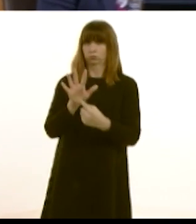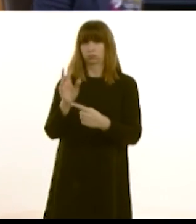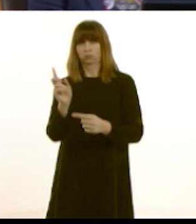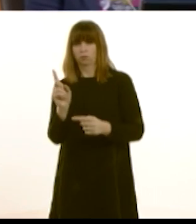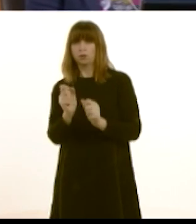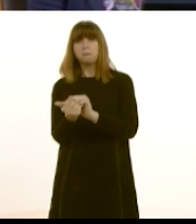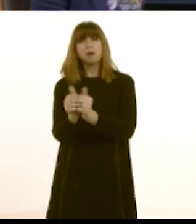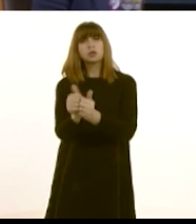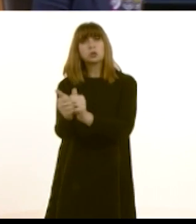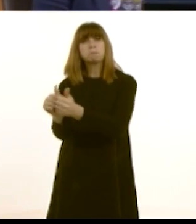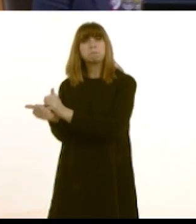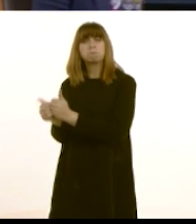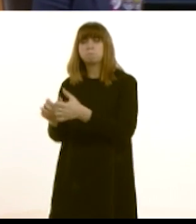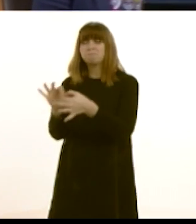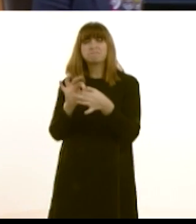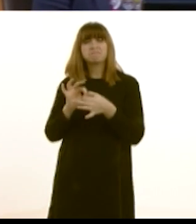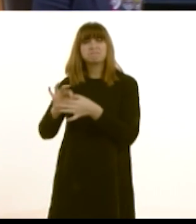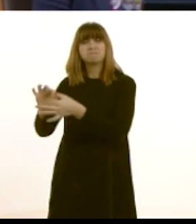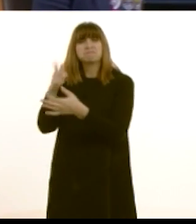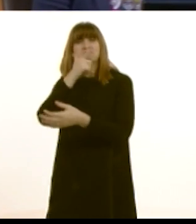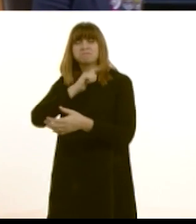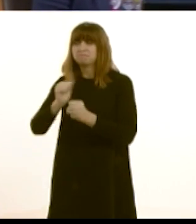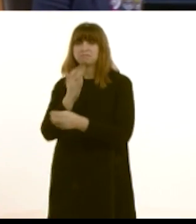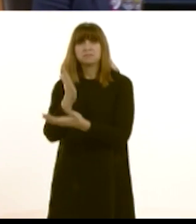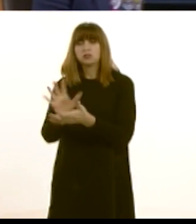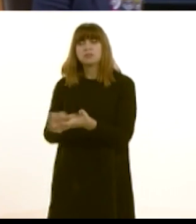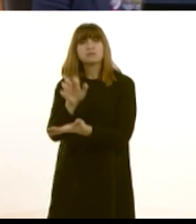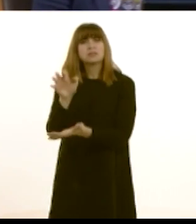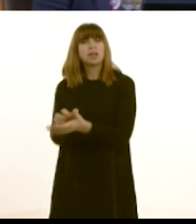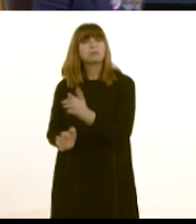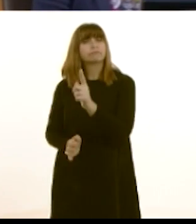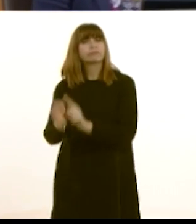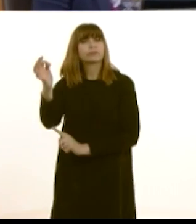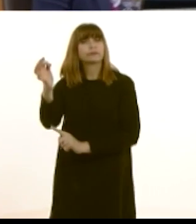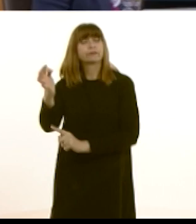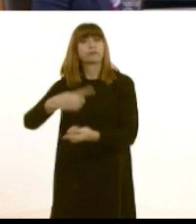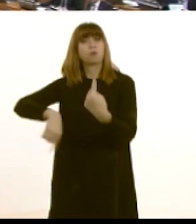and other bodiesóin order to ensure that the towns themselves are improved for everybodyís benefit.